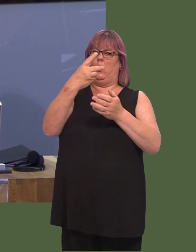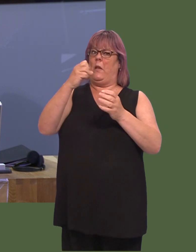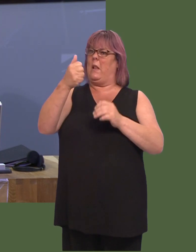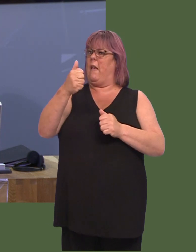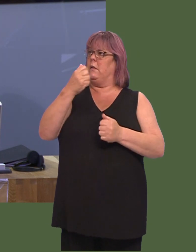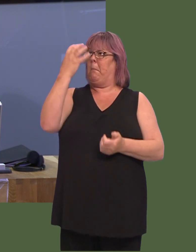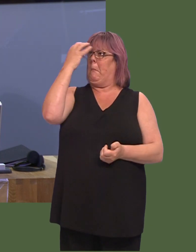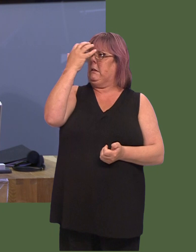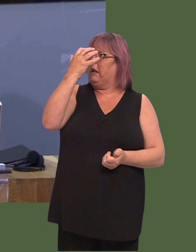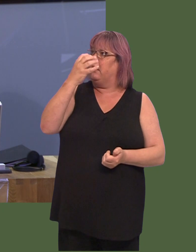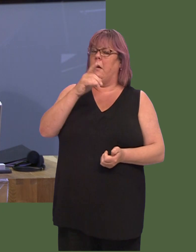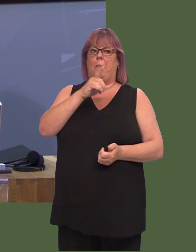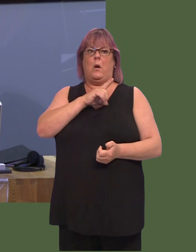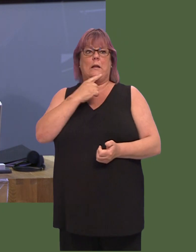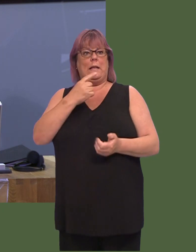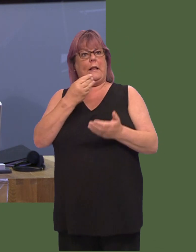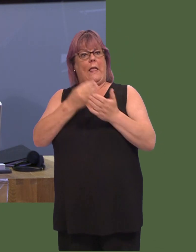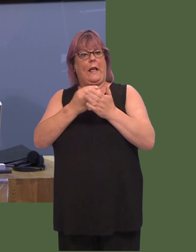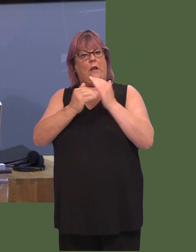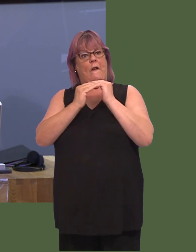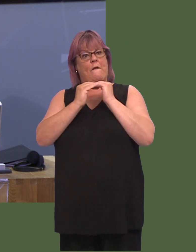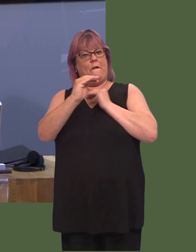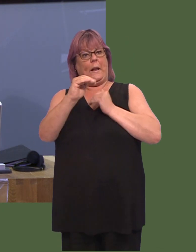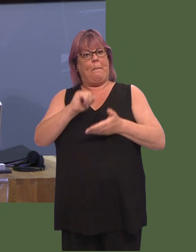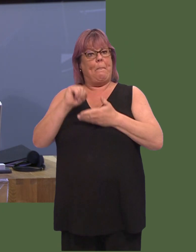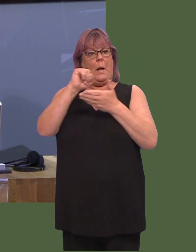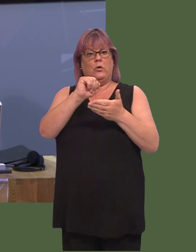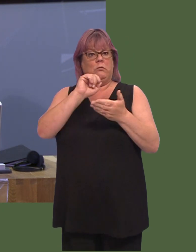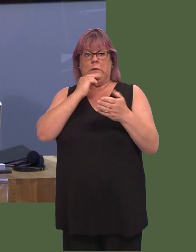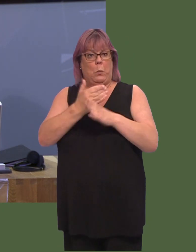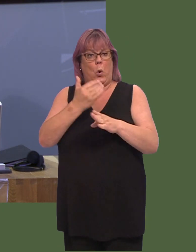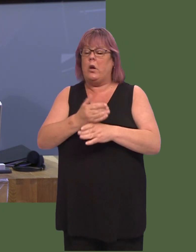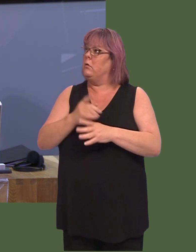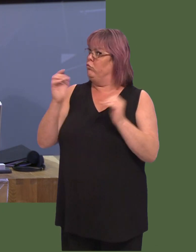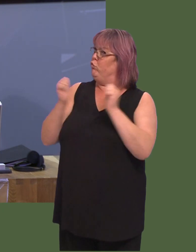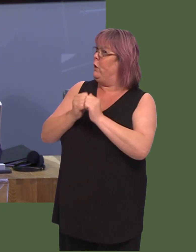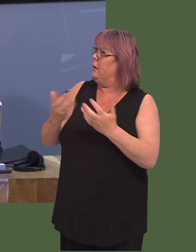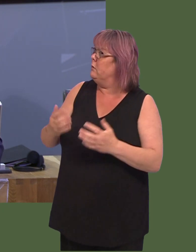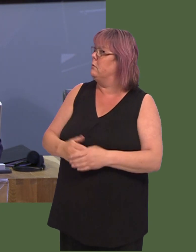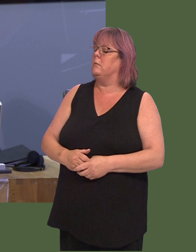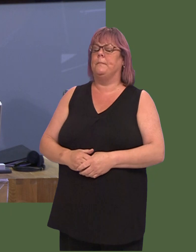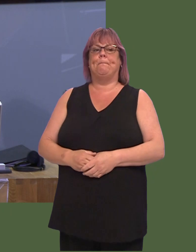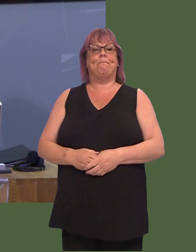2011, when he said thatóand I quote: 'The cash flat budget settlement didn't work'. First Minister, do you agree with him?